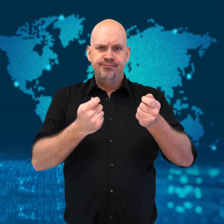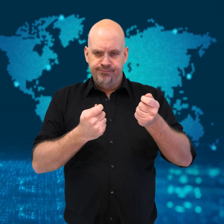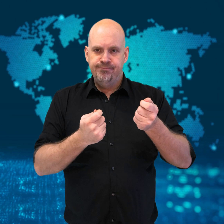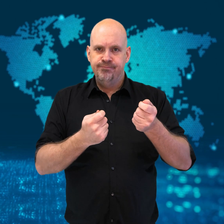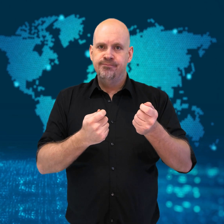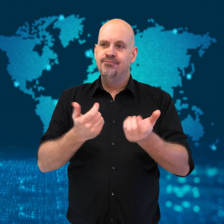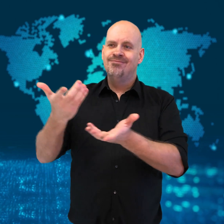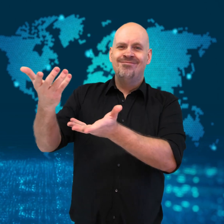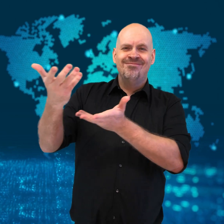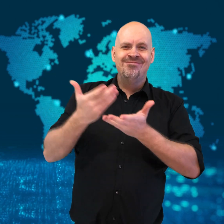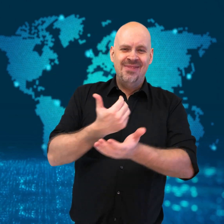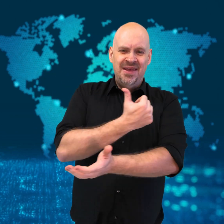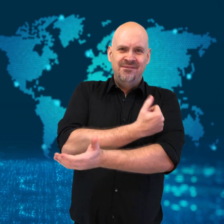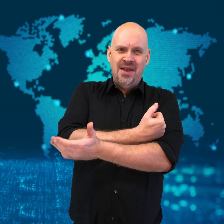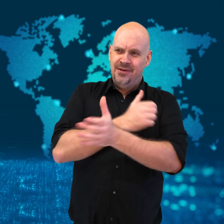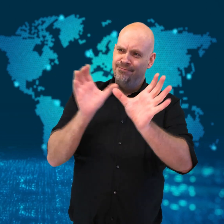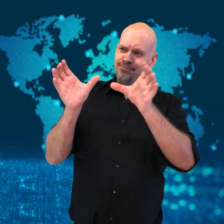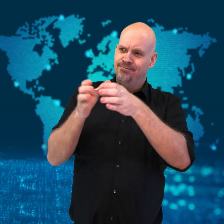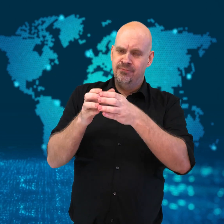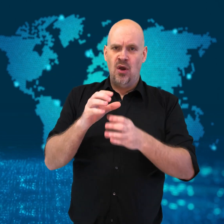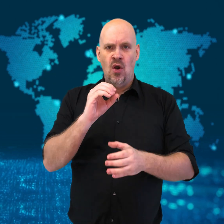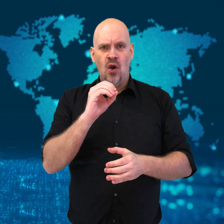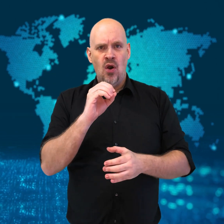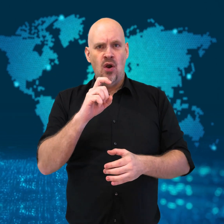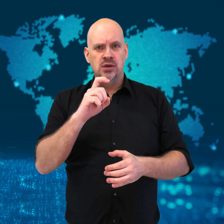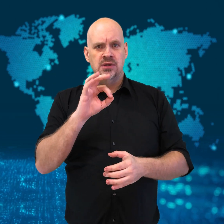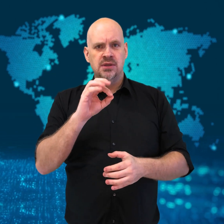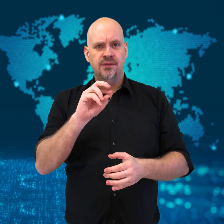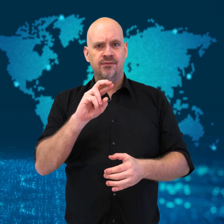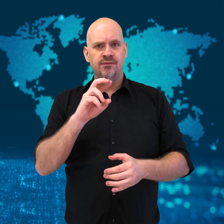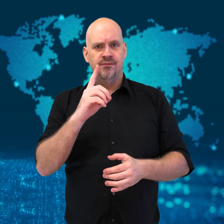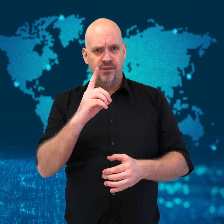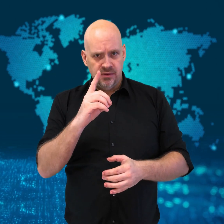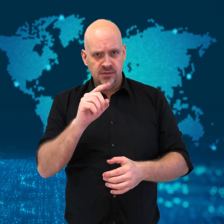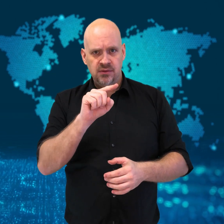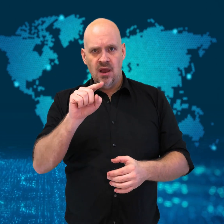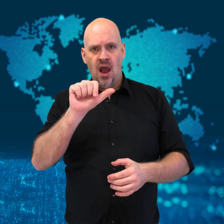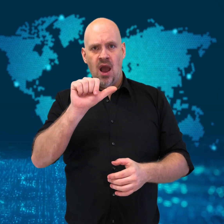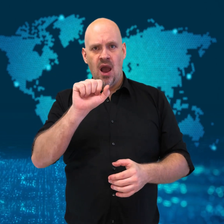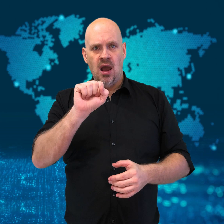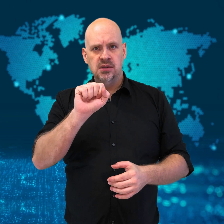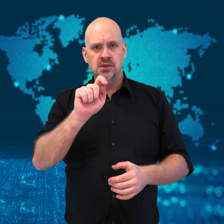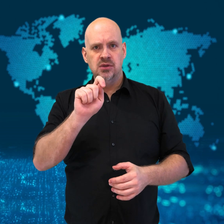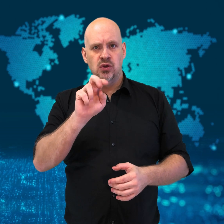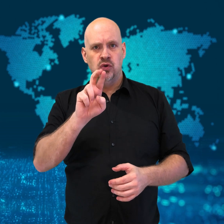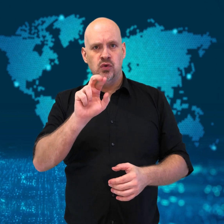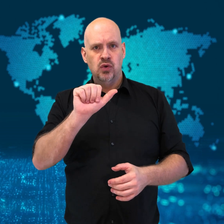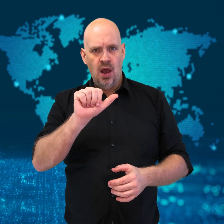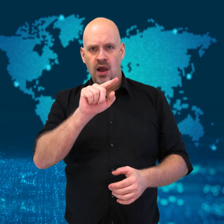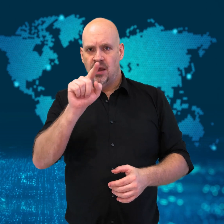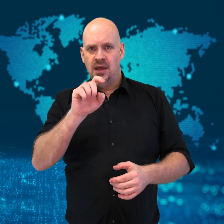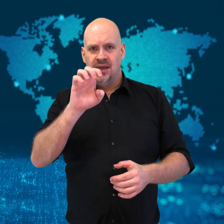South Africa authorities suspended the rollout of the